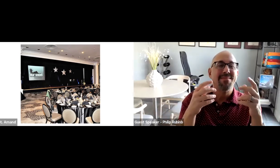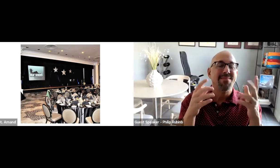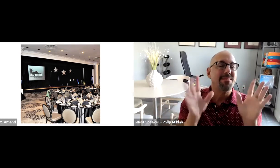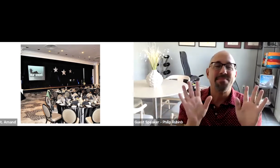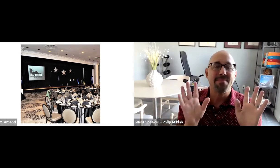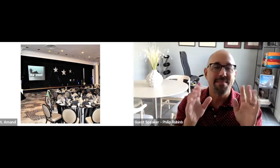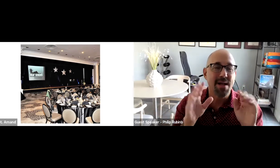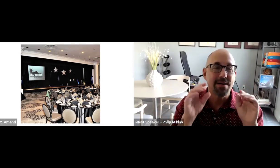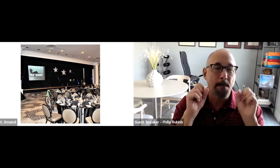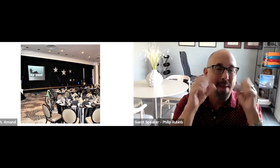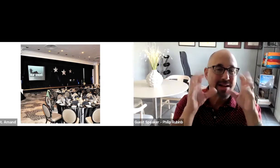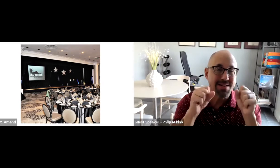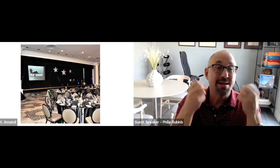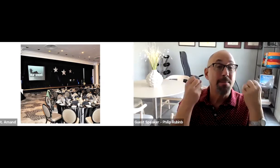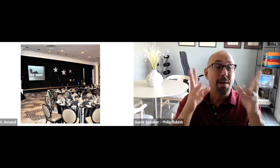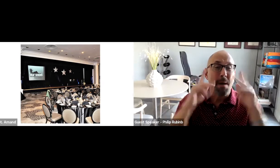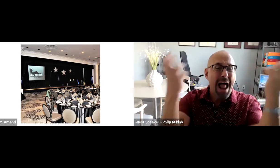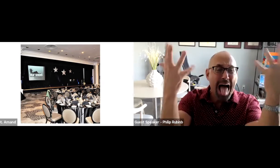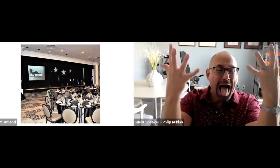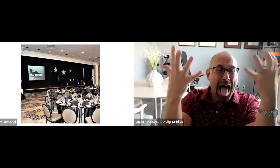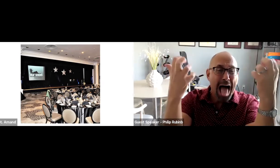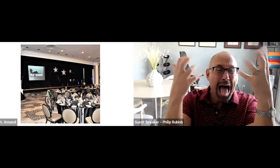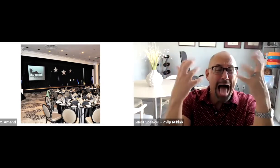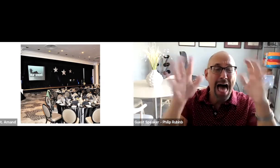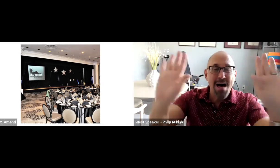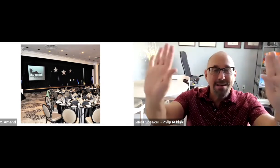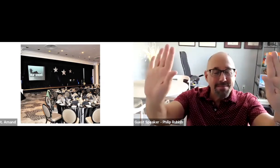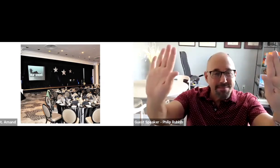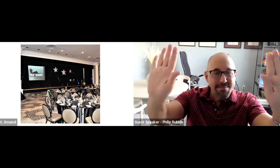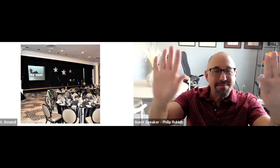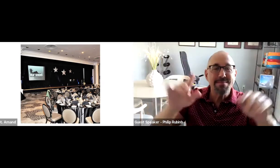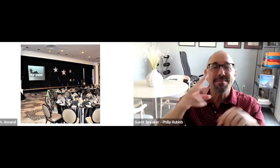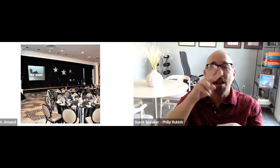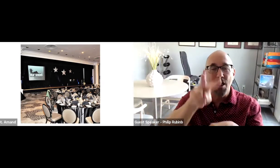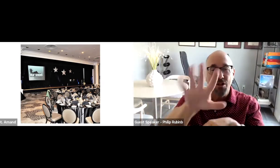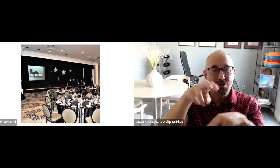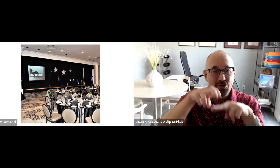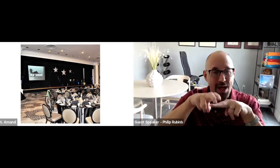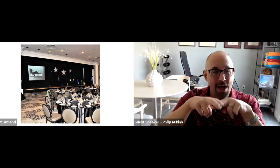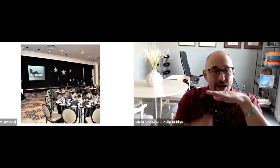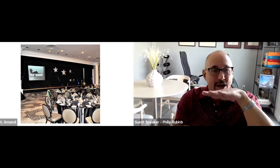There were little gardens in bowls that Guy created and made. Just amazing, and people were like, "Oh, I want this,